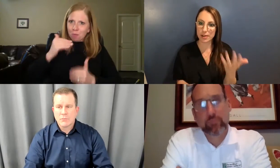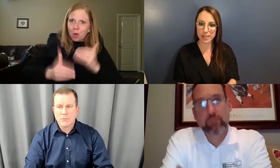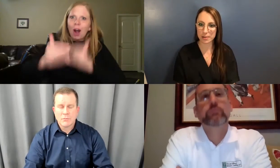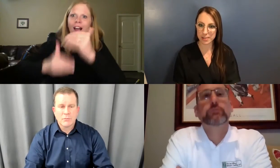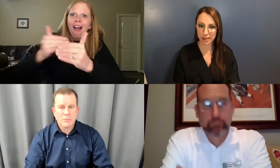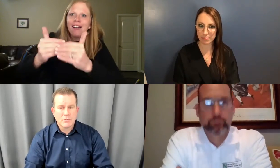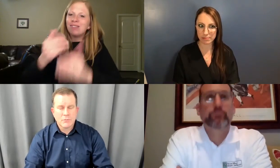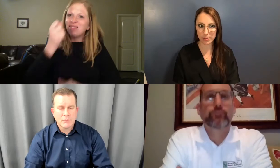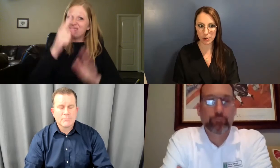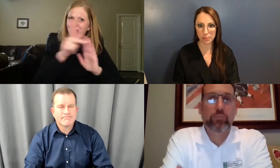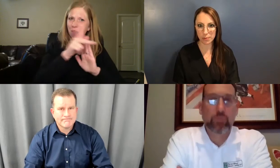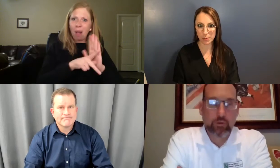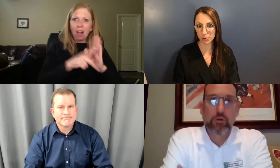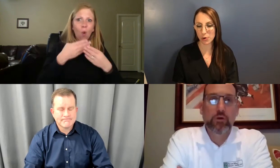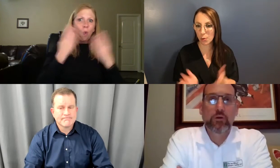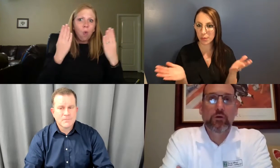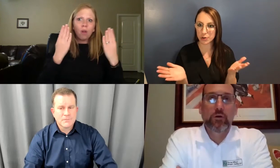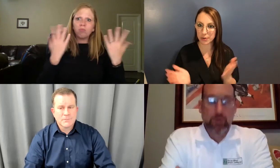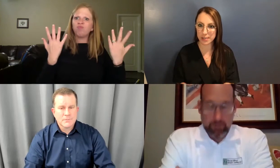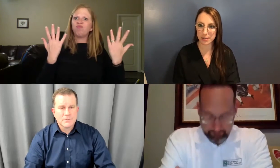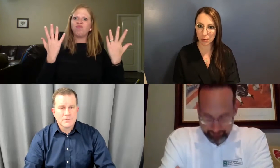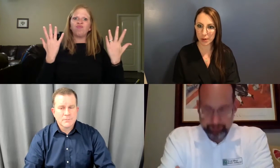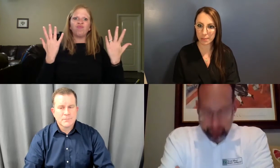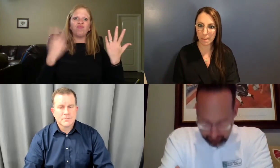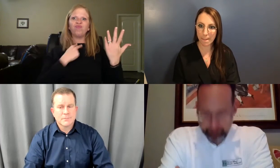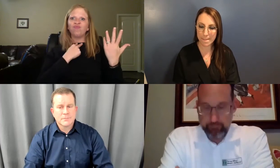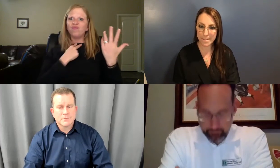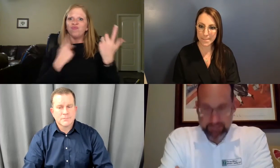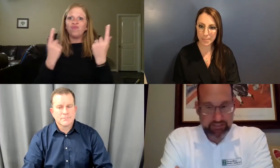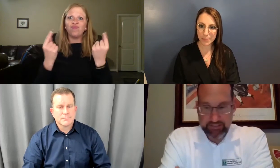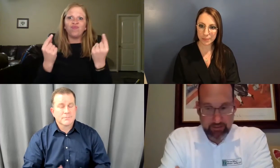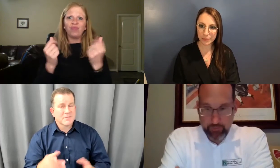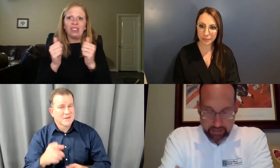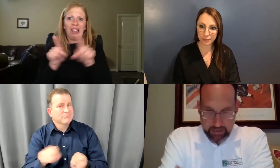a lot of times then people don't know what they're doing as an employee. That's exactly right.